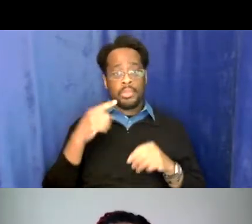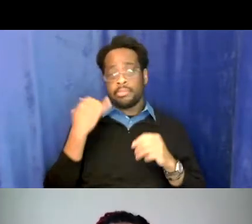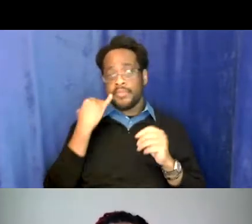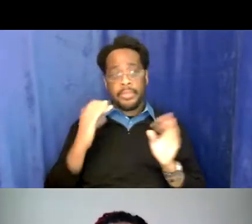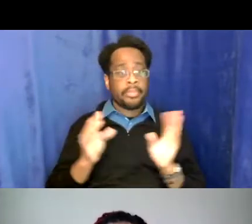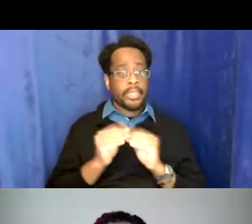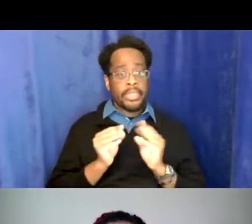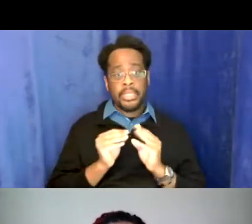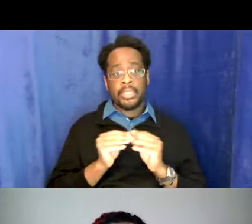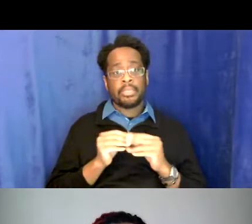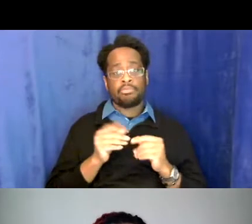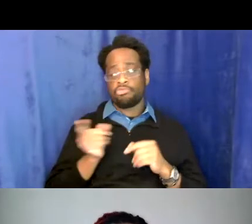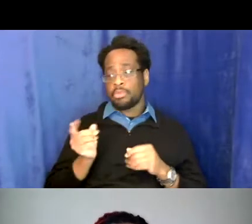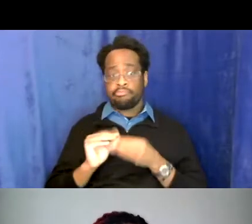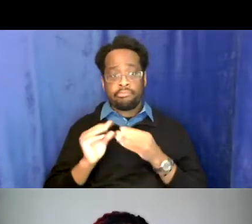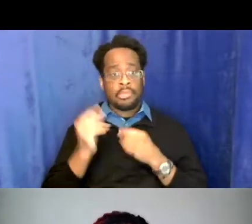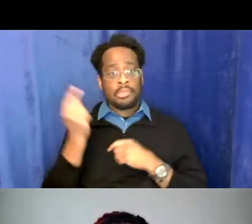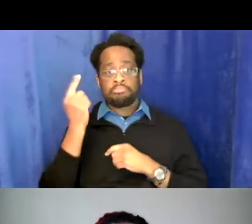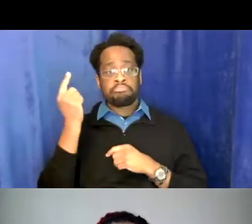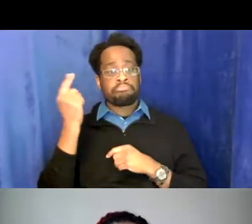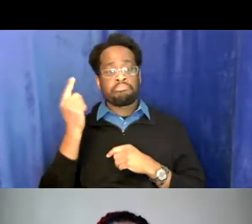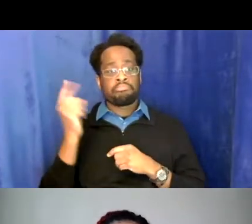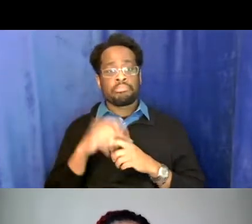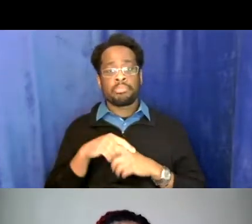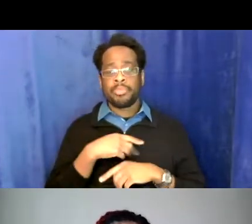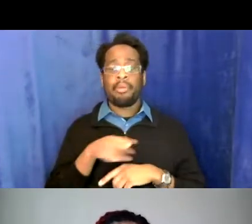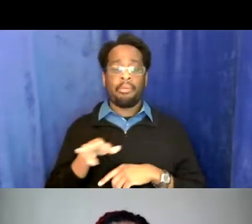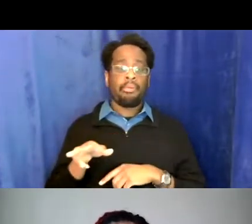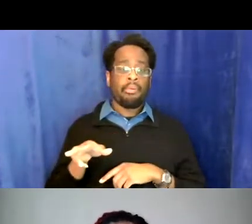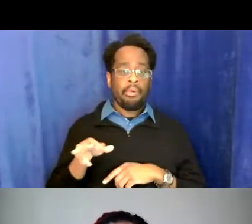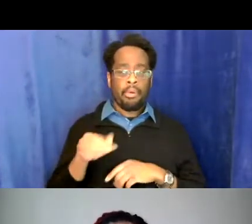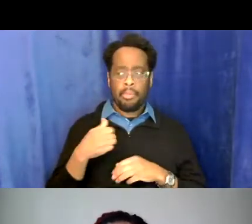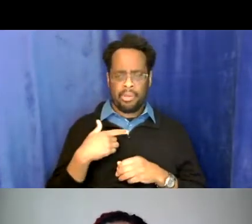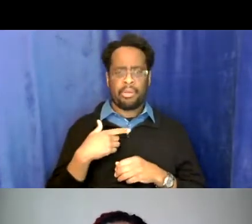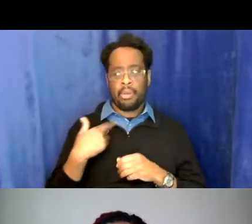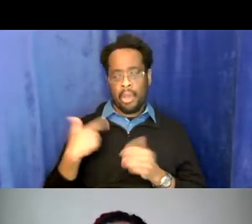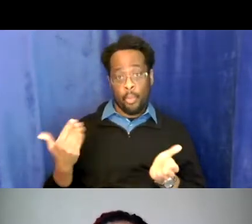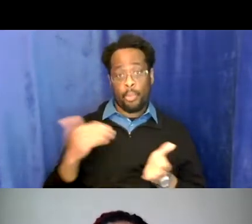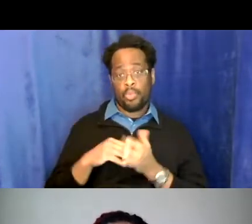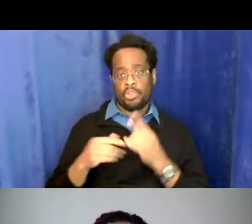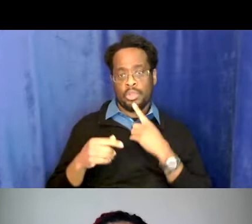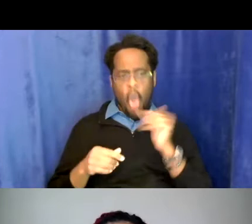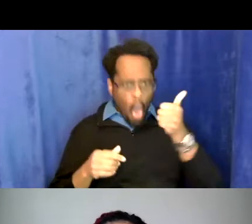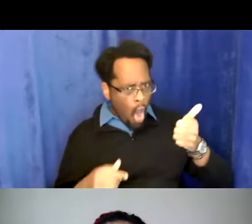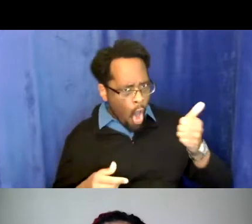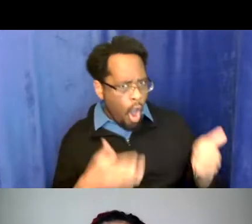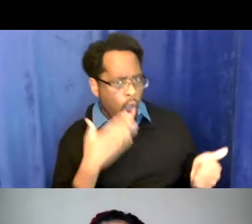being a woman or perceived as a woman, if we are in a meeting or something along those lines, her